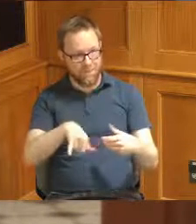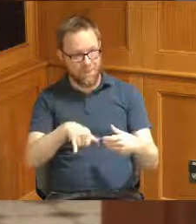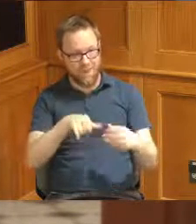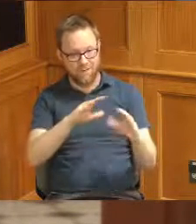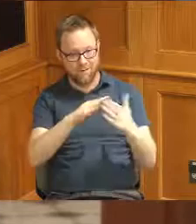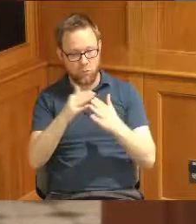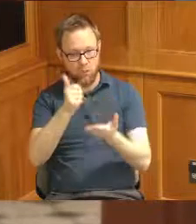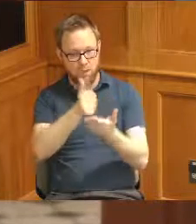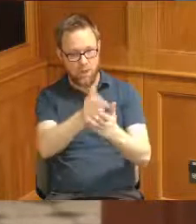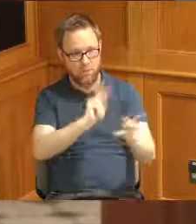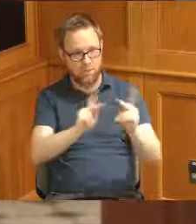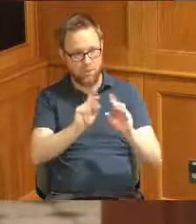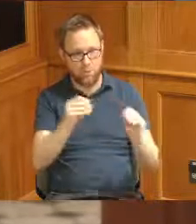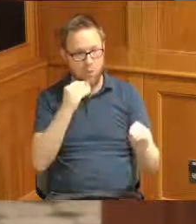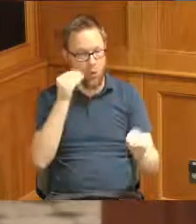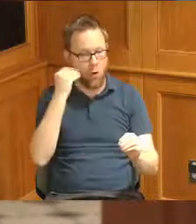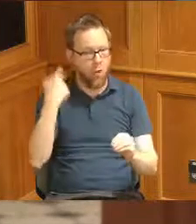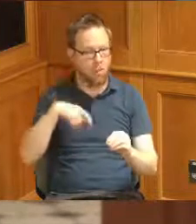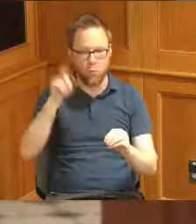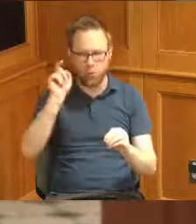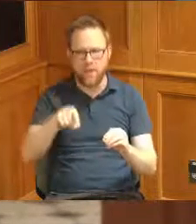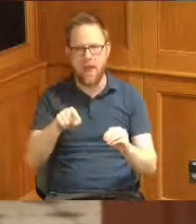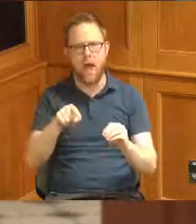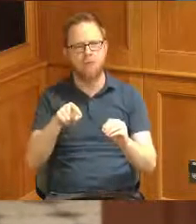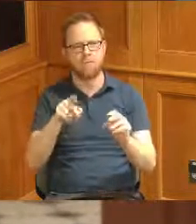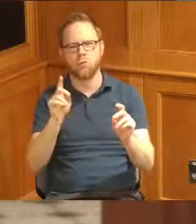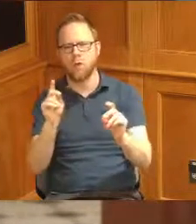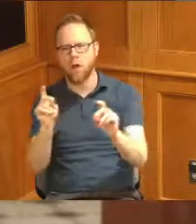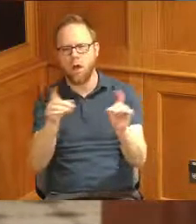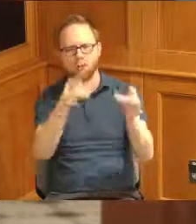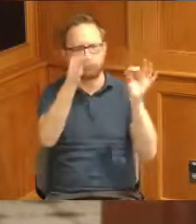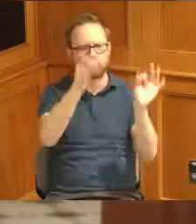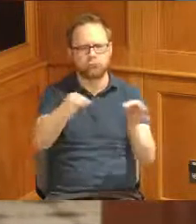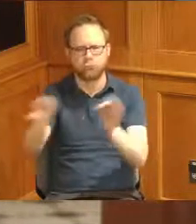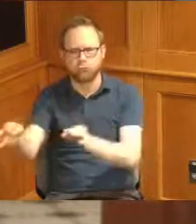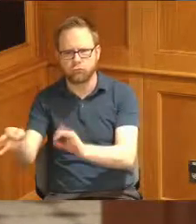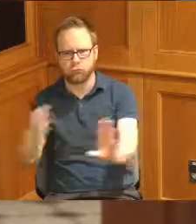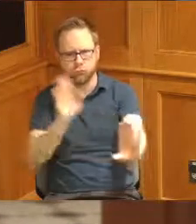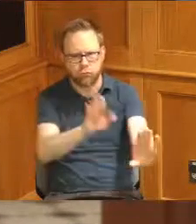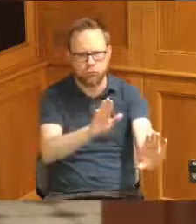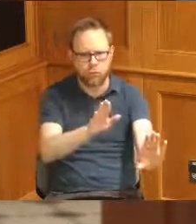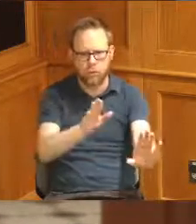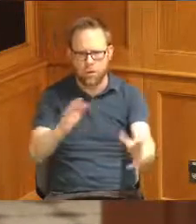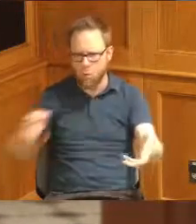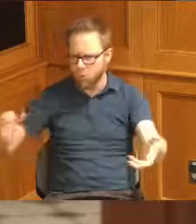to call plays and work together to make sure that the play we call is the best one for individuals